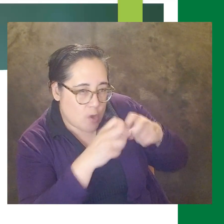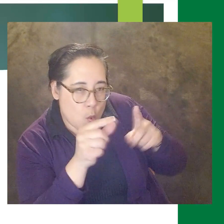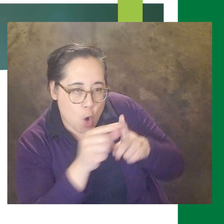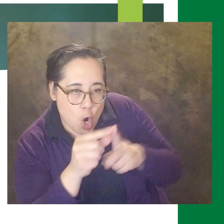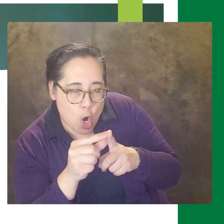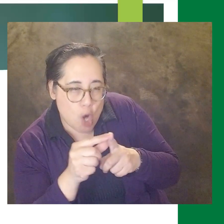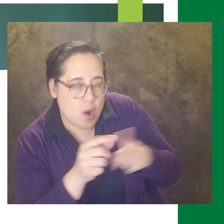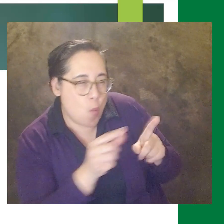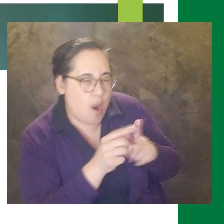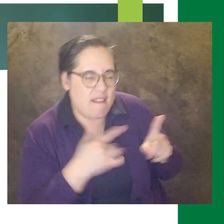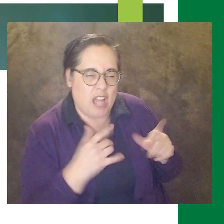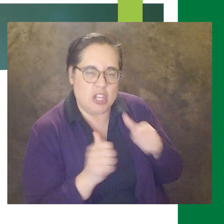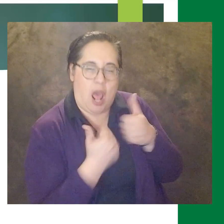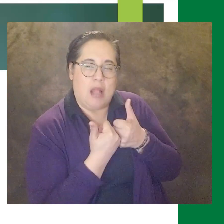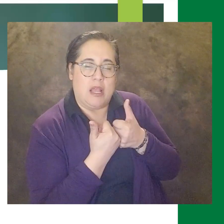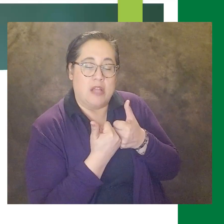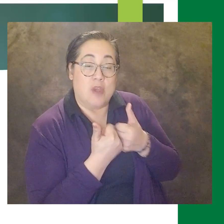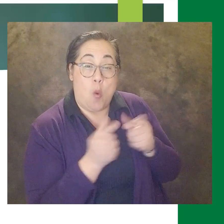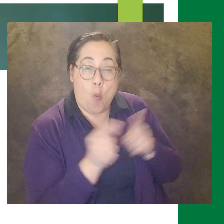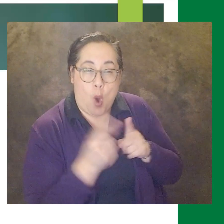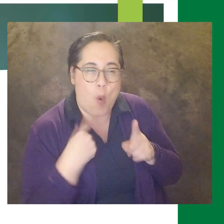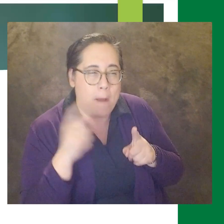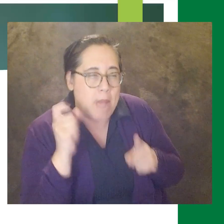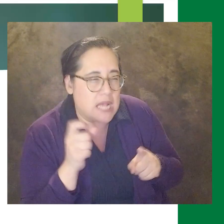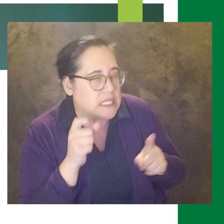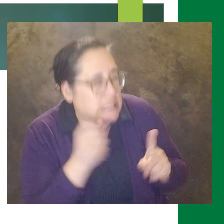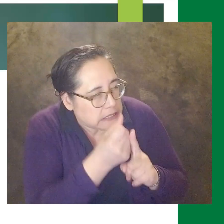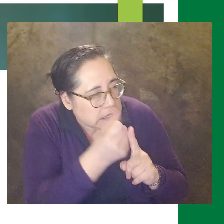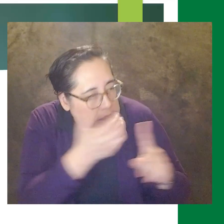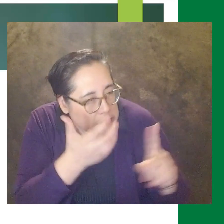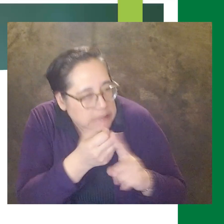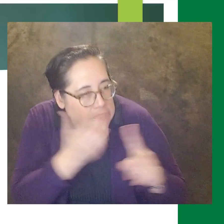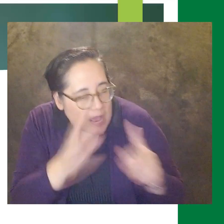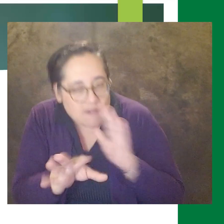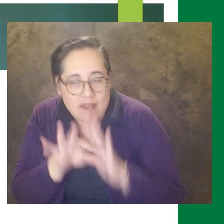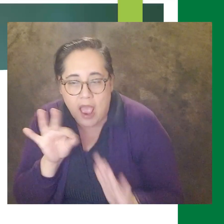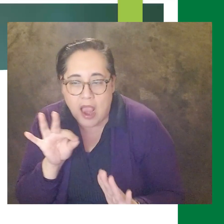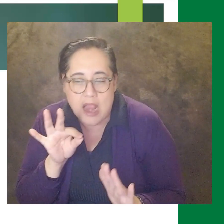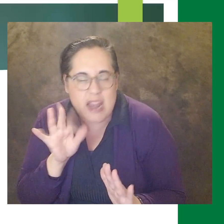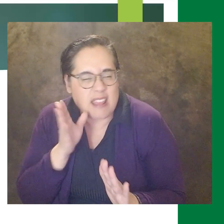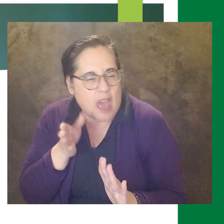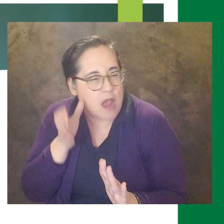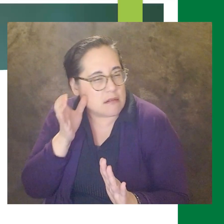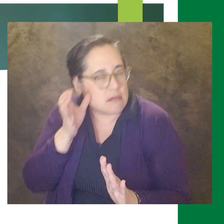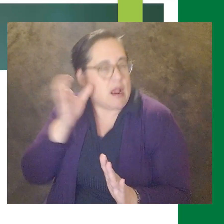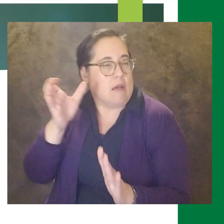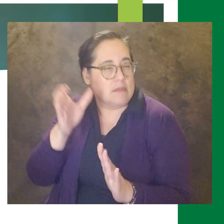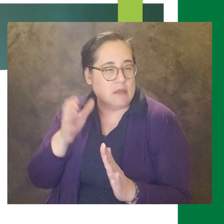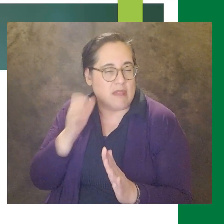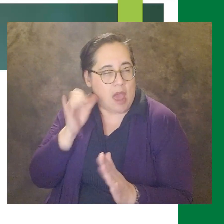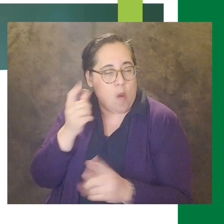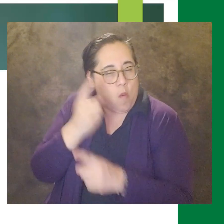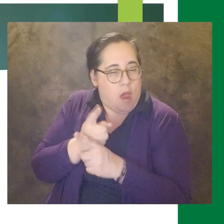to us, words that we had to break ... down in order to find the. The conceptually accurate way to render the message.